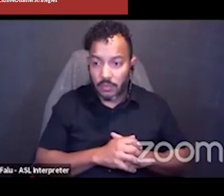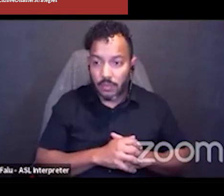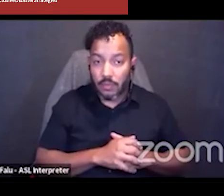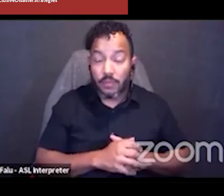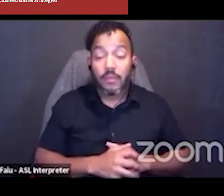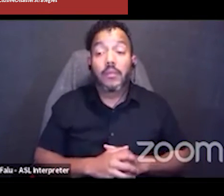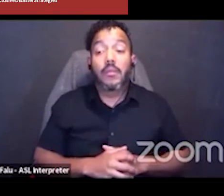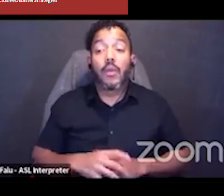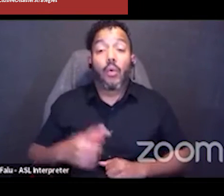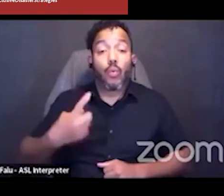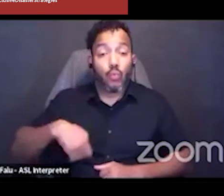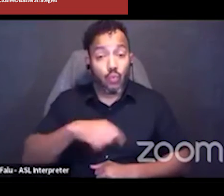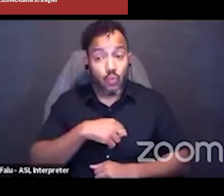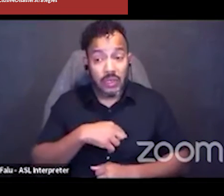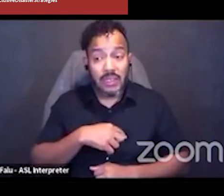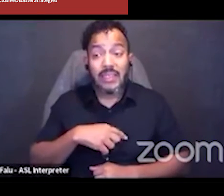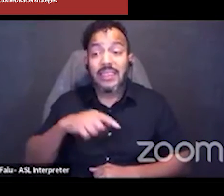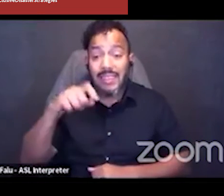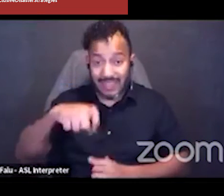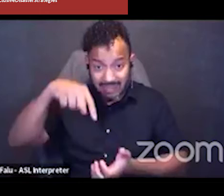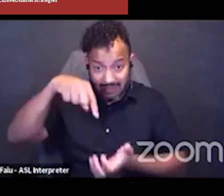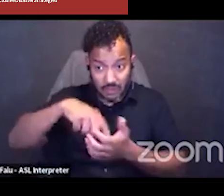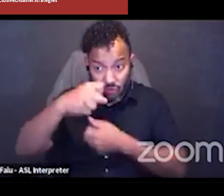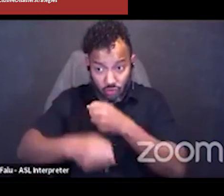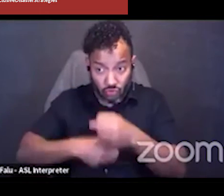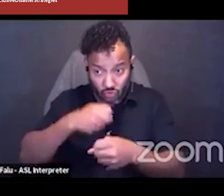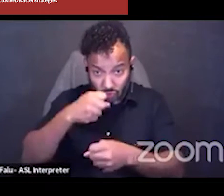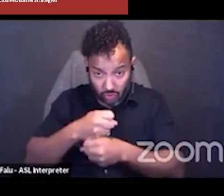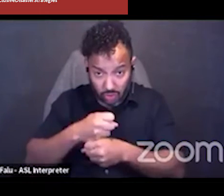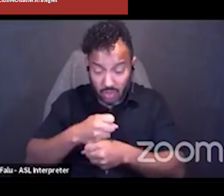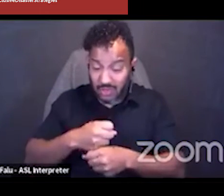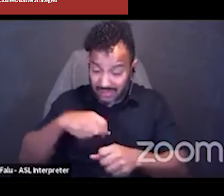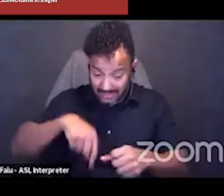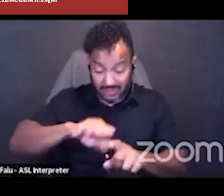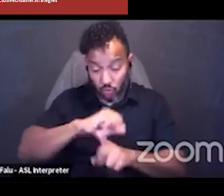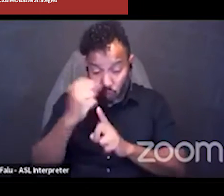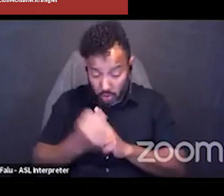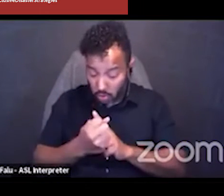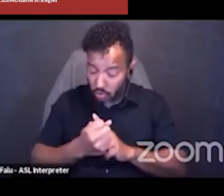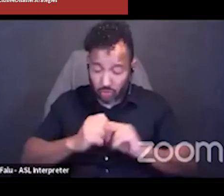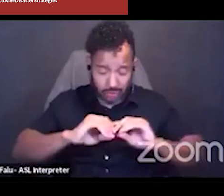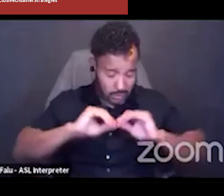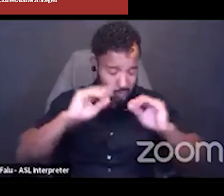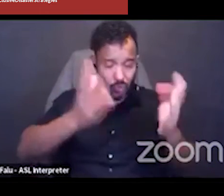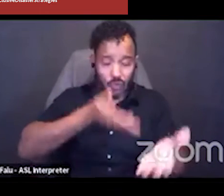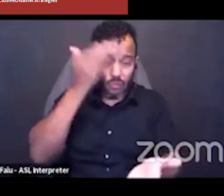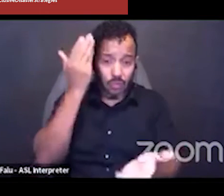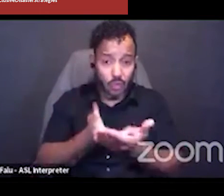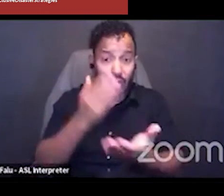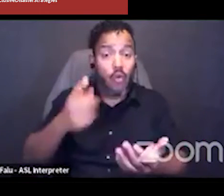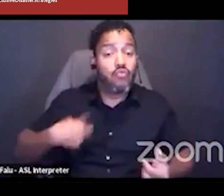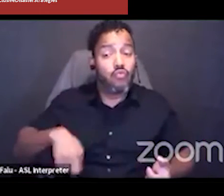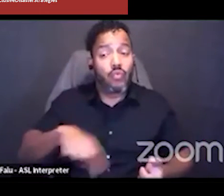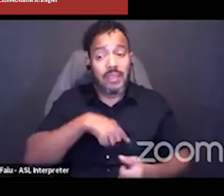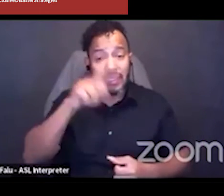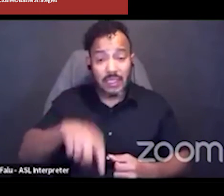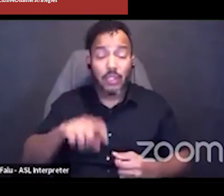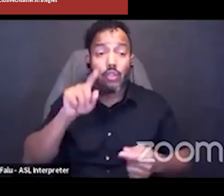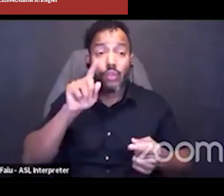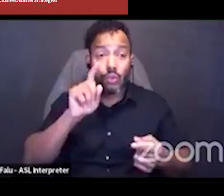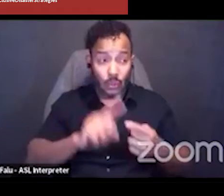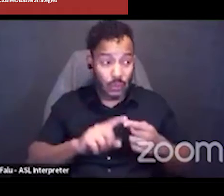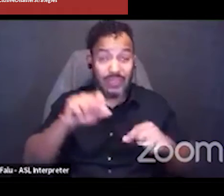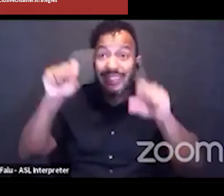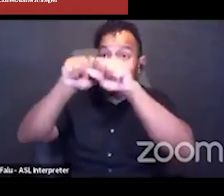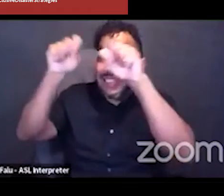We need this year has clearly shown us in many levels how we need to recreate the systems.